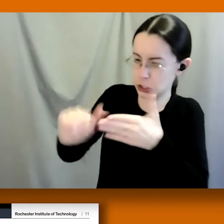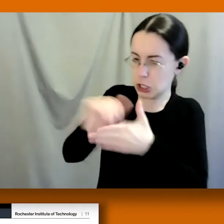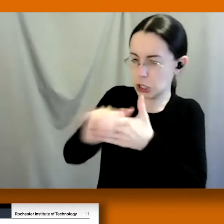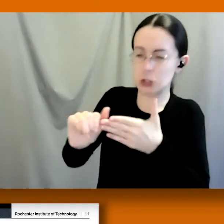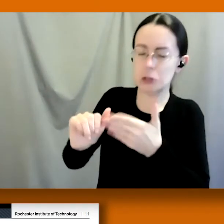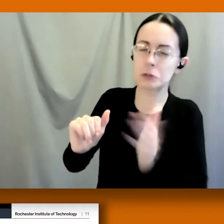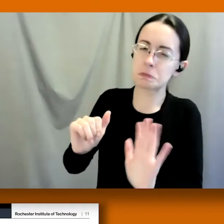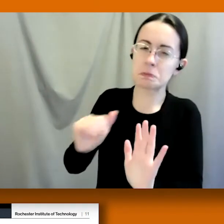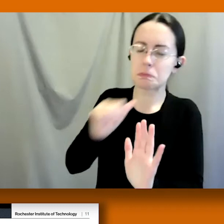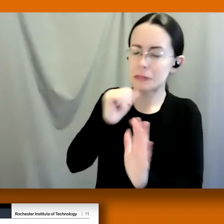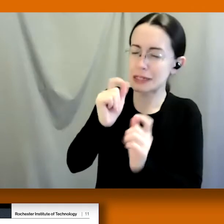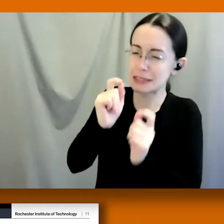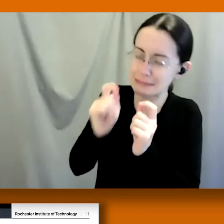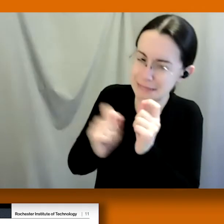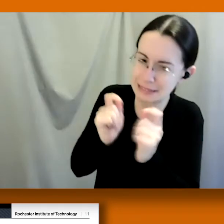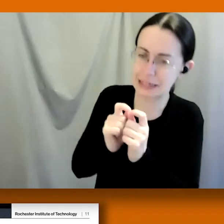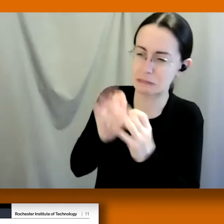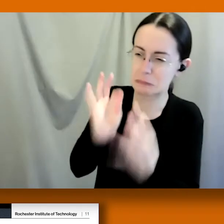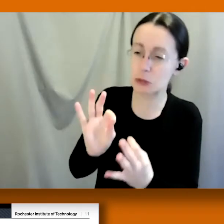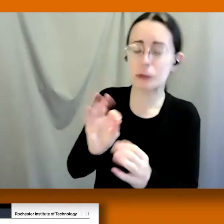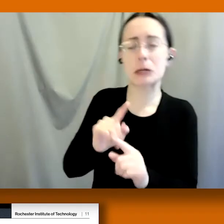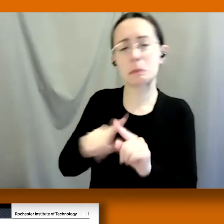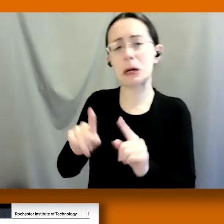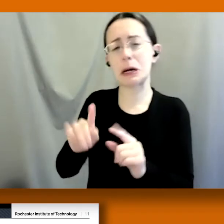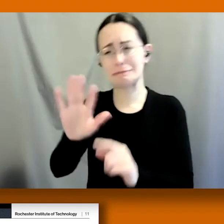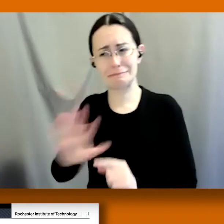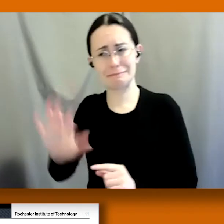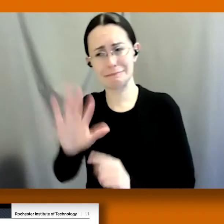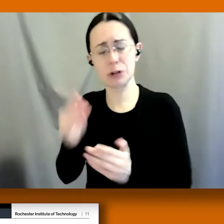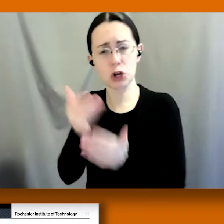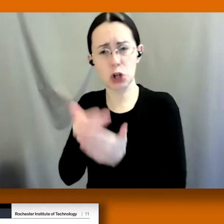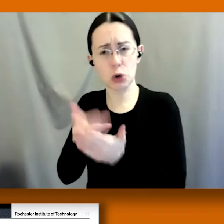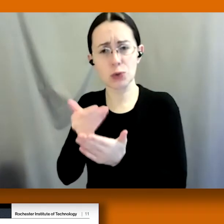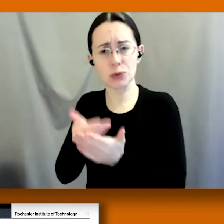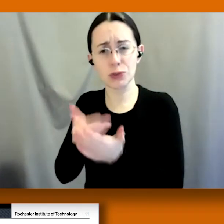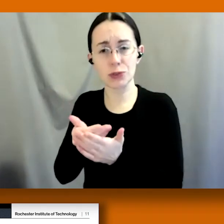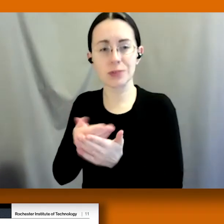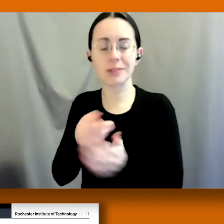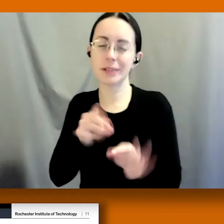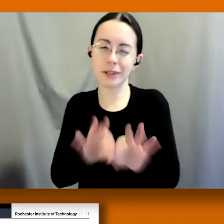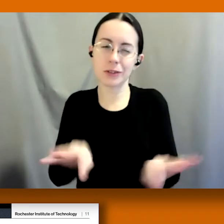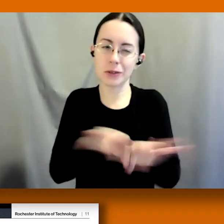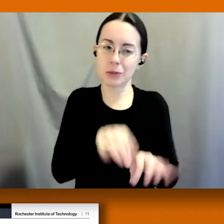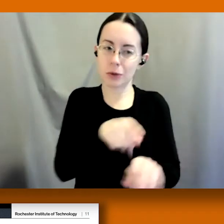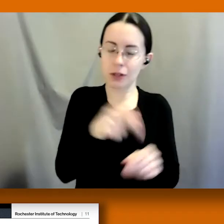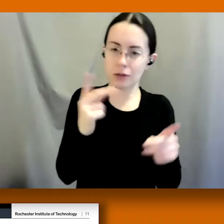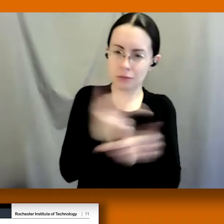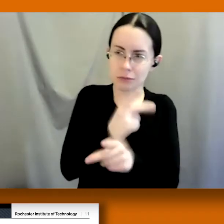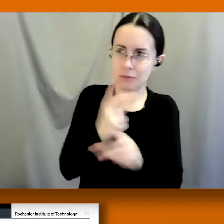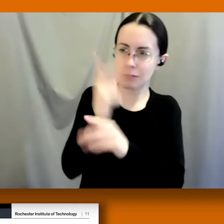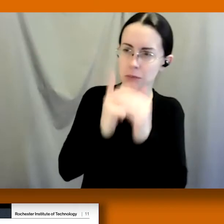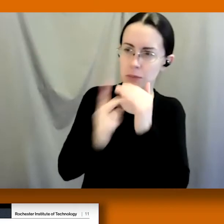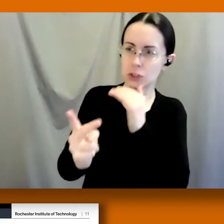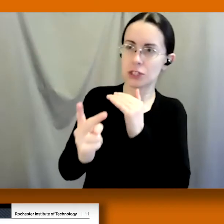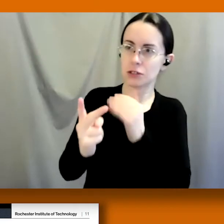So, you want to have a generally... generally you want to have a good idea of how many will participate in this.